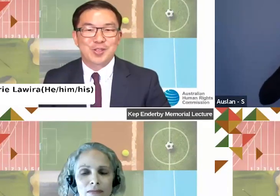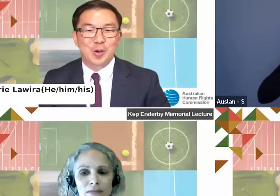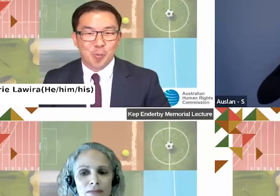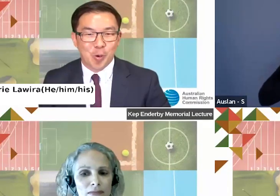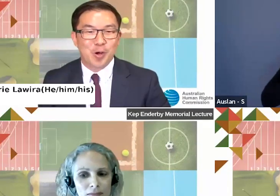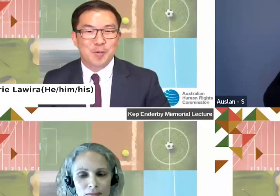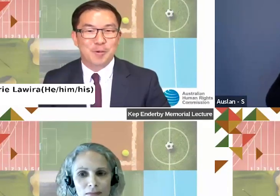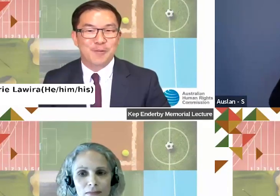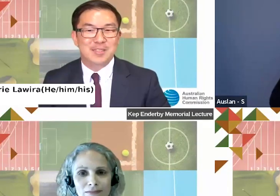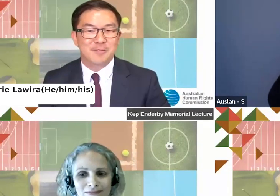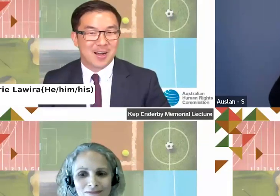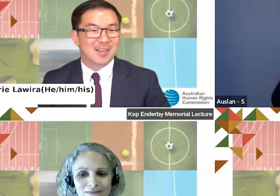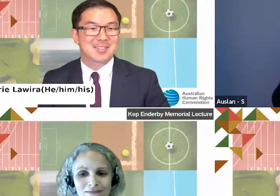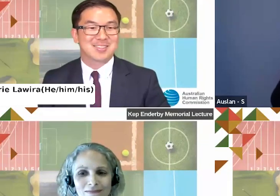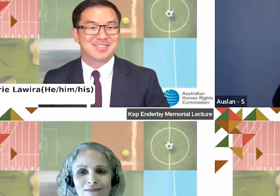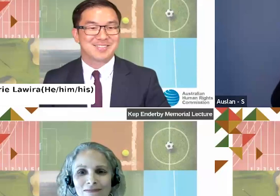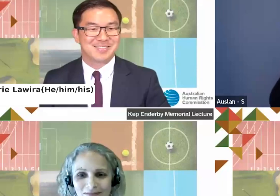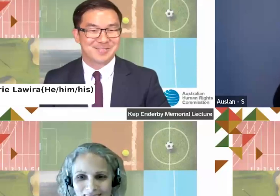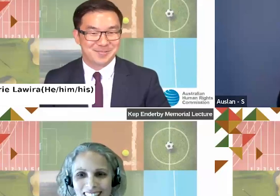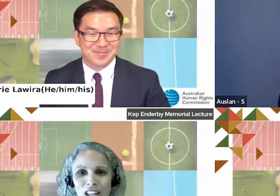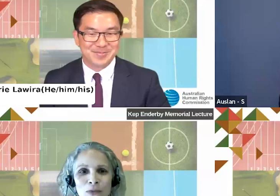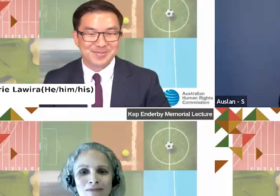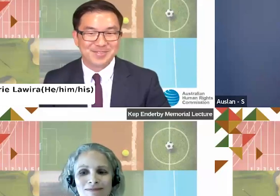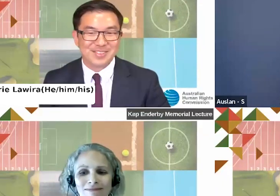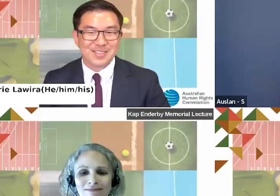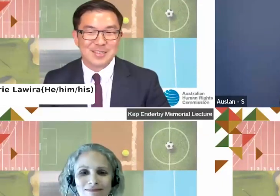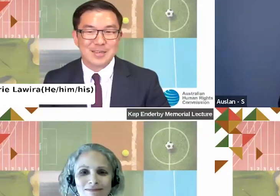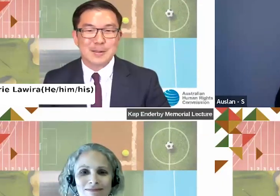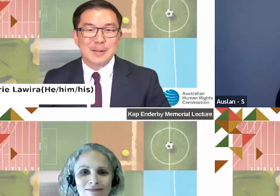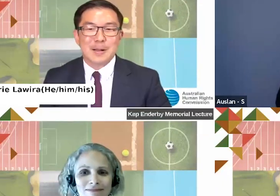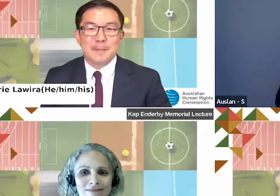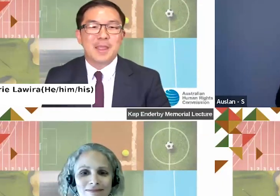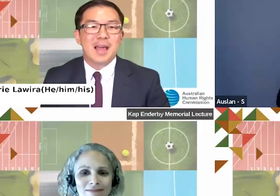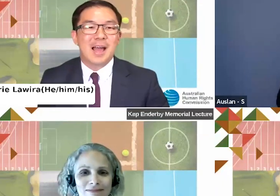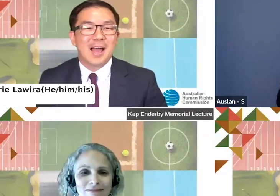So welcome, Professor Farquharson